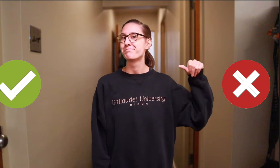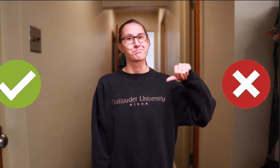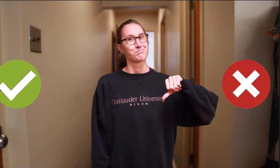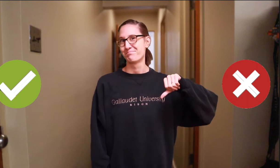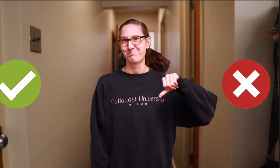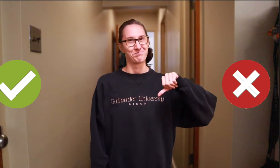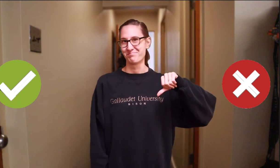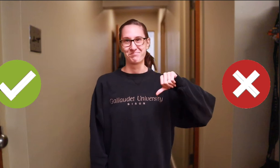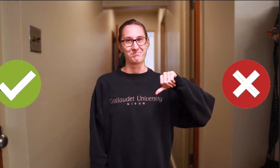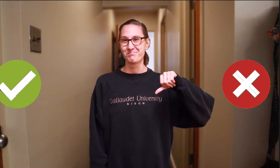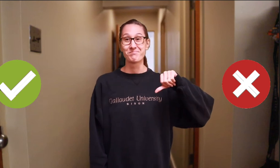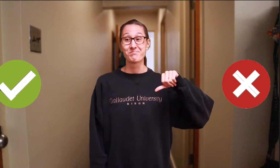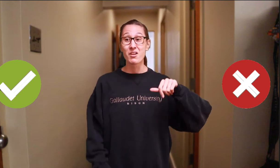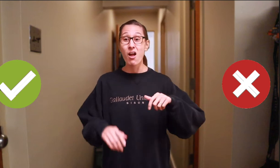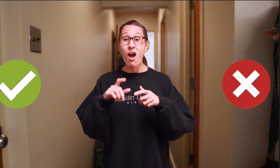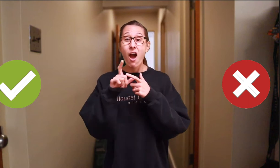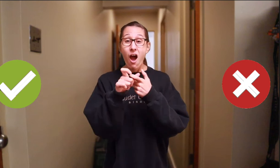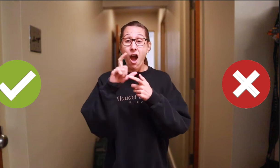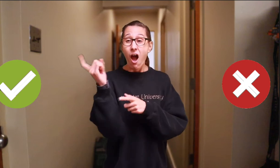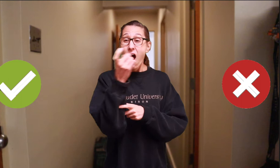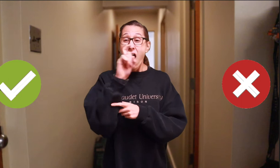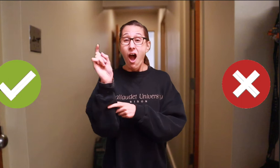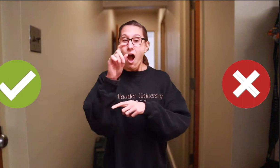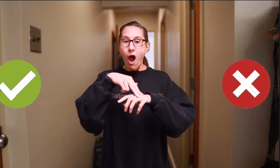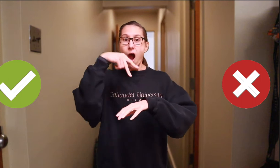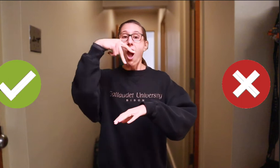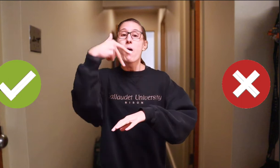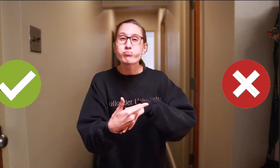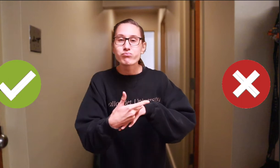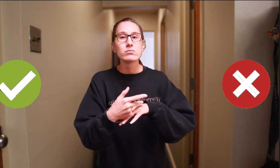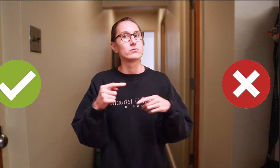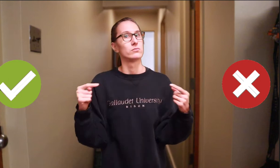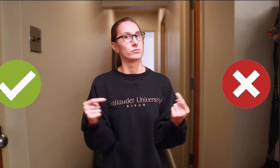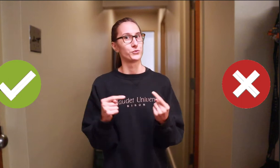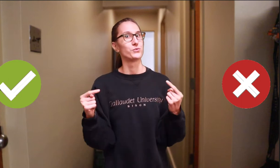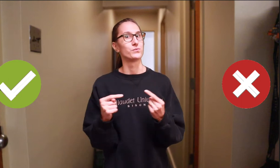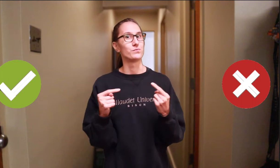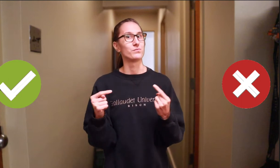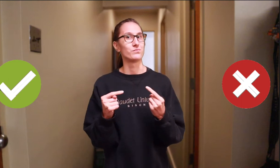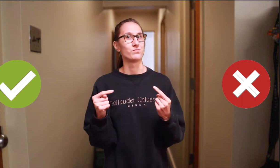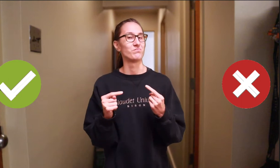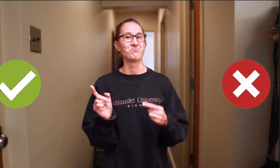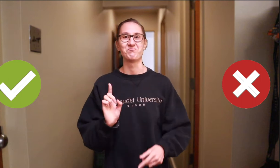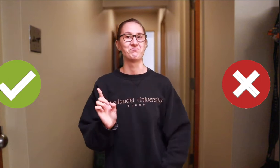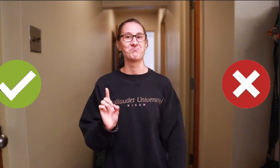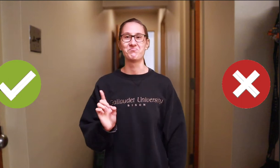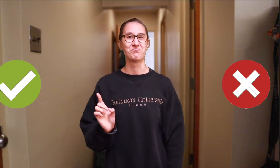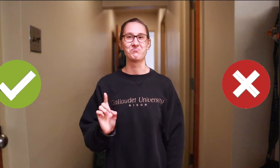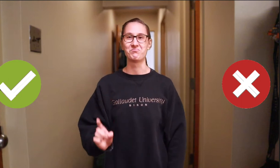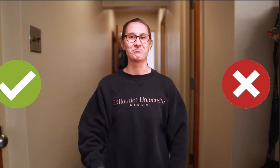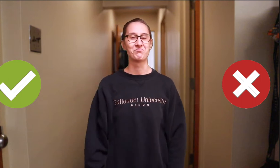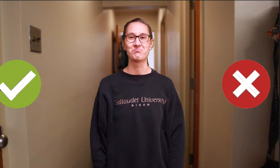Bad. Don't run inside the house. You might get hurt